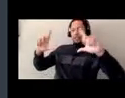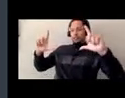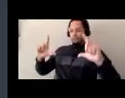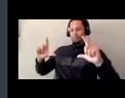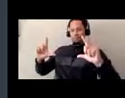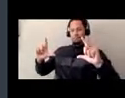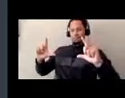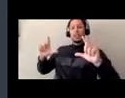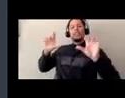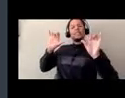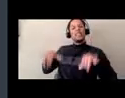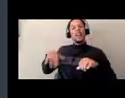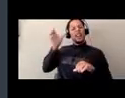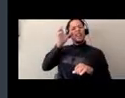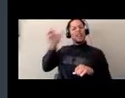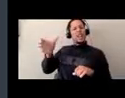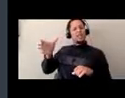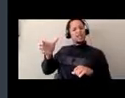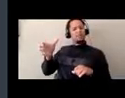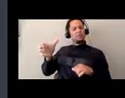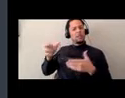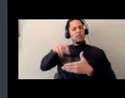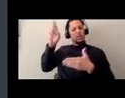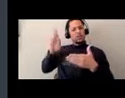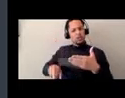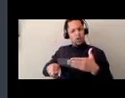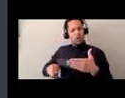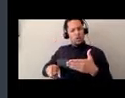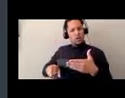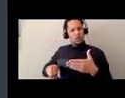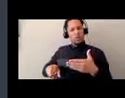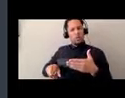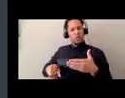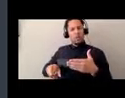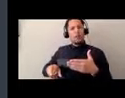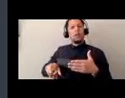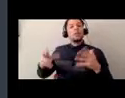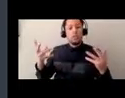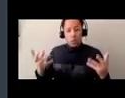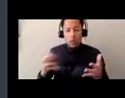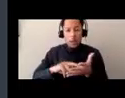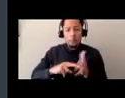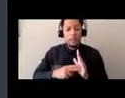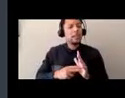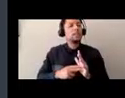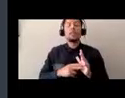And recognizing that different people may need different supports along the way